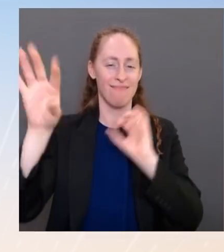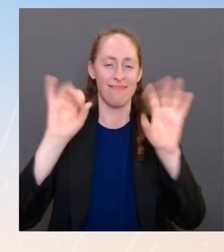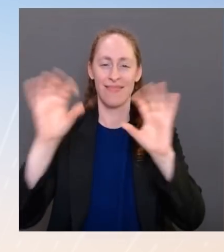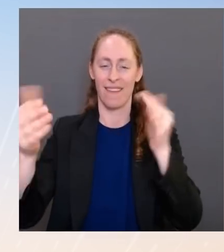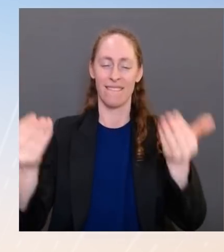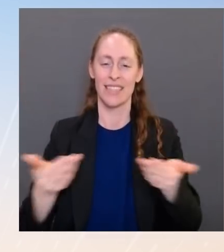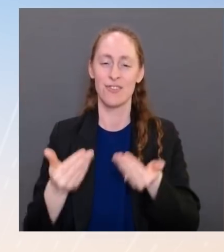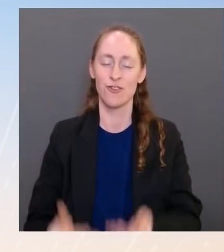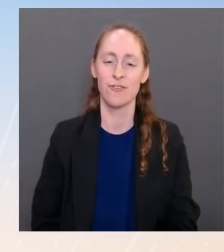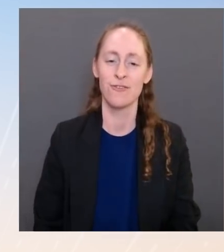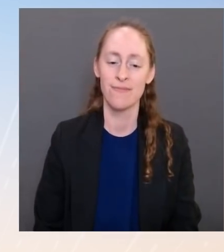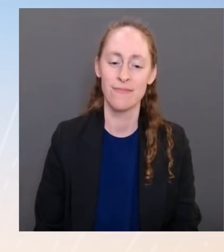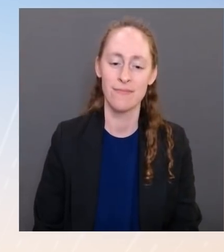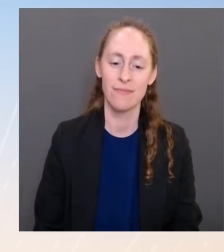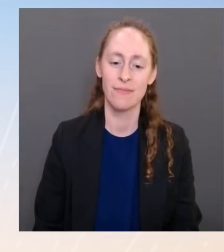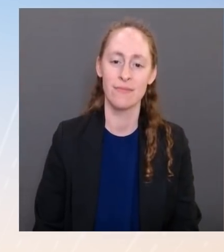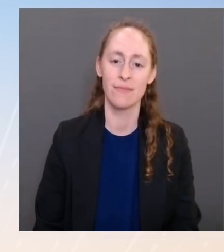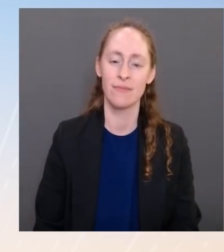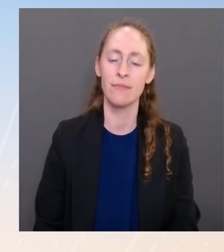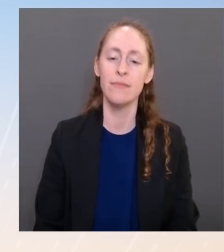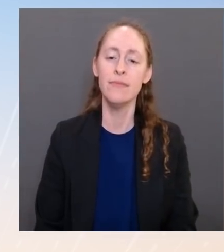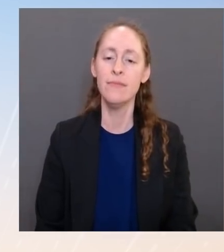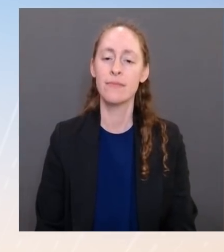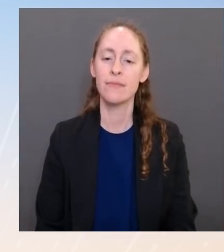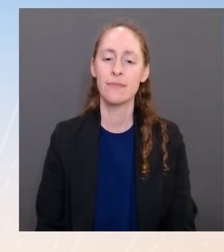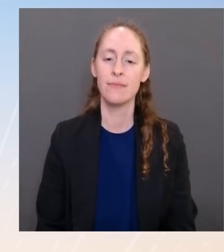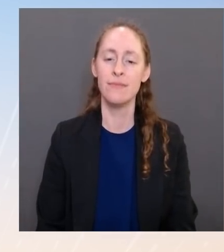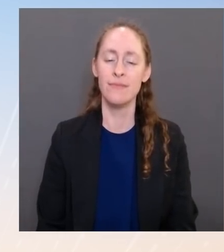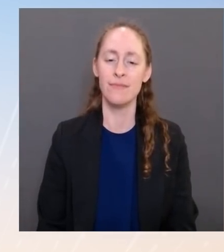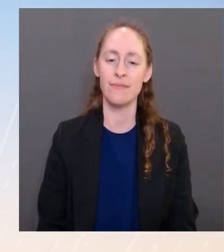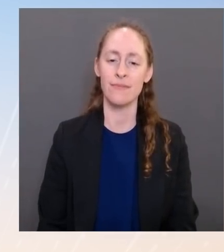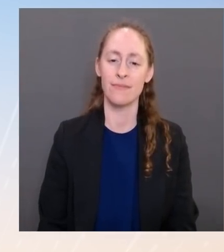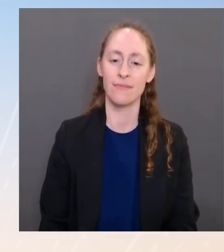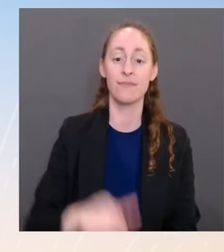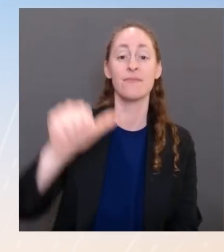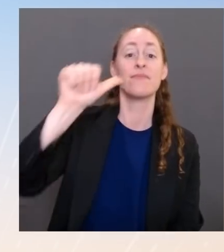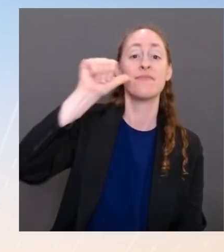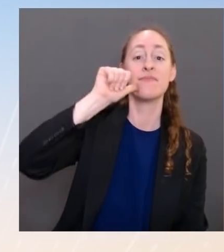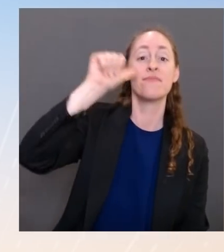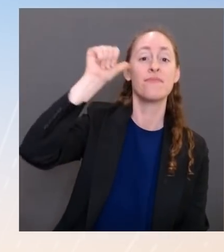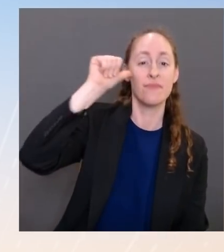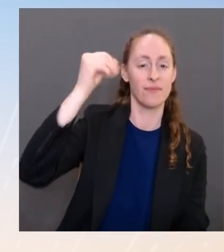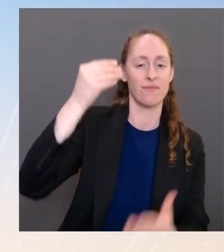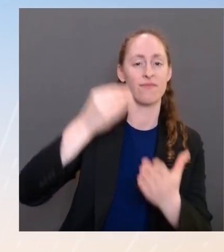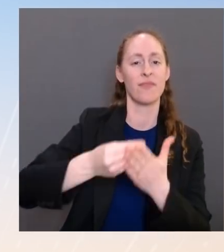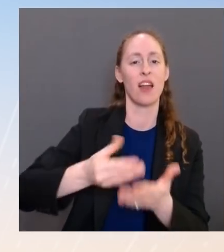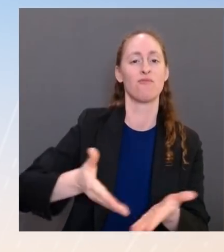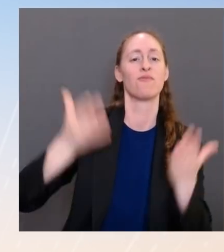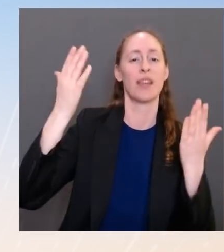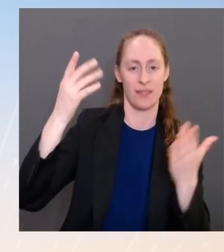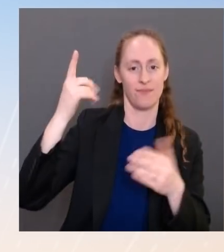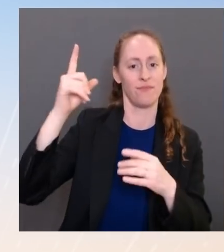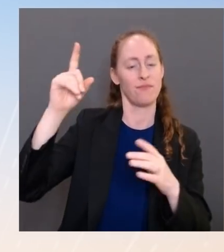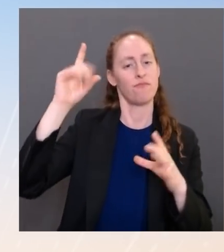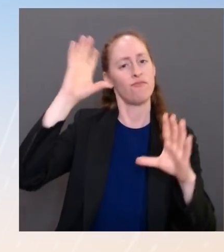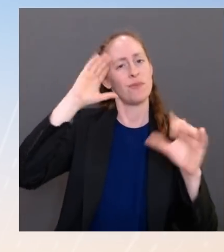the President said this about Vladimir Putin, quote: "He is a very, very, very calculating man. And the problem I worry about now